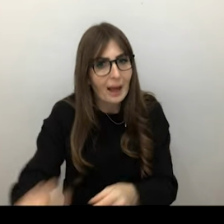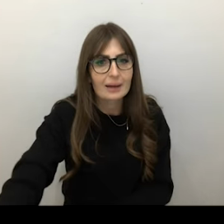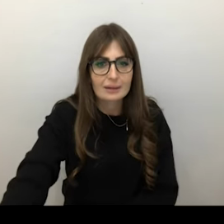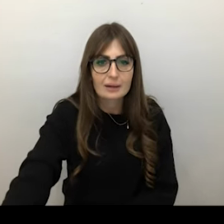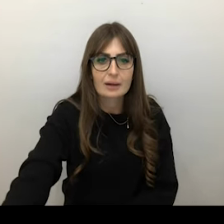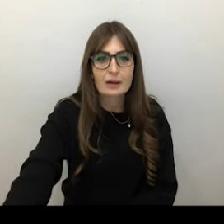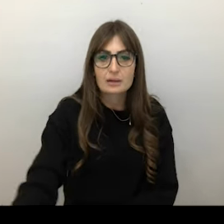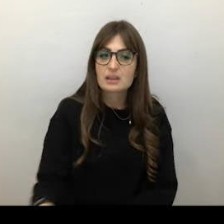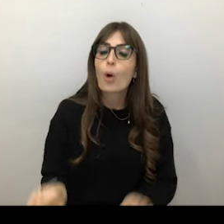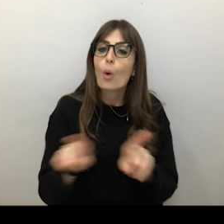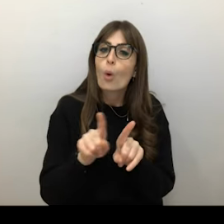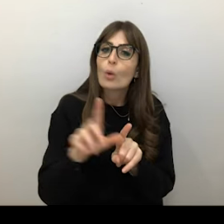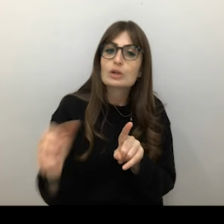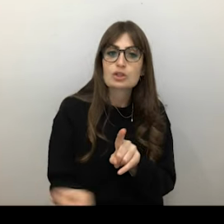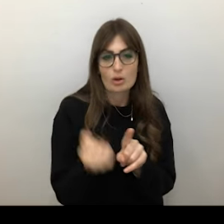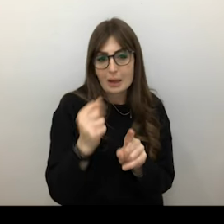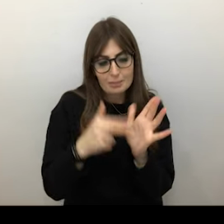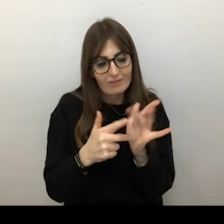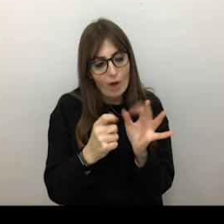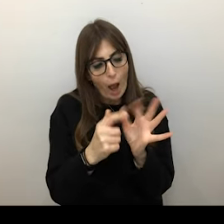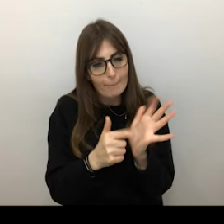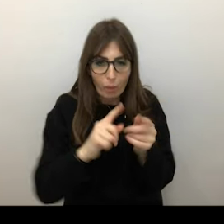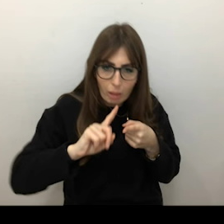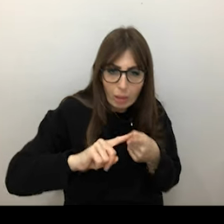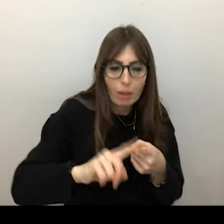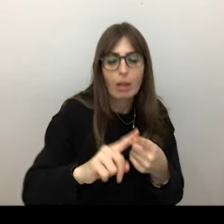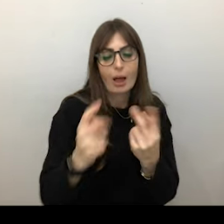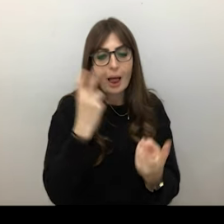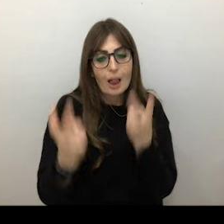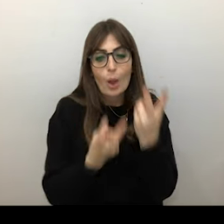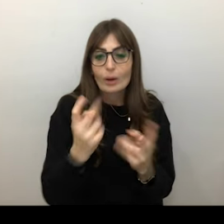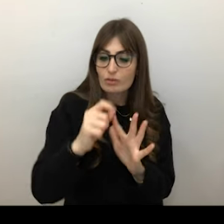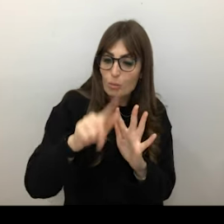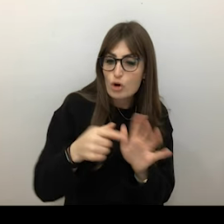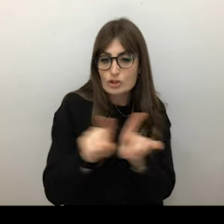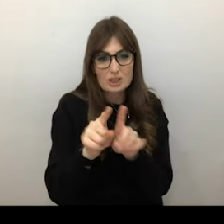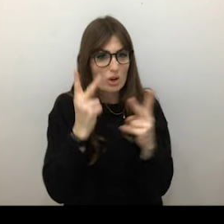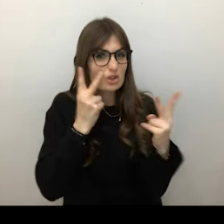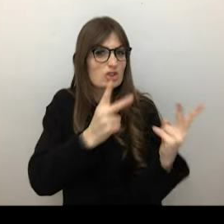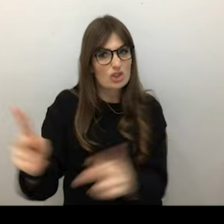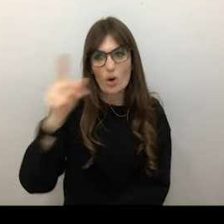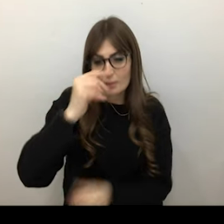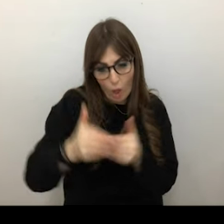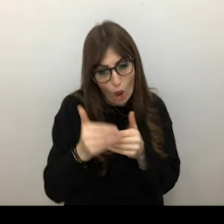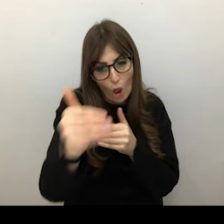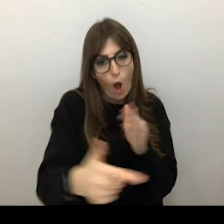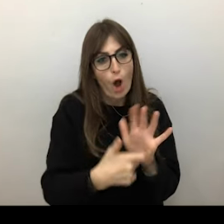Projects also have to be viable. And we are really looking for projects that can also demonstrate the potential for long-term